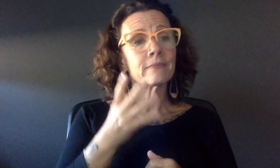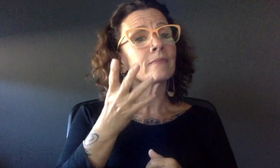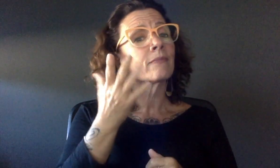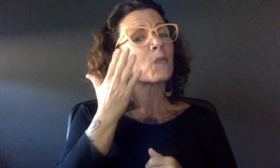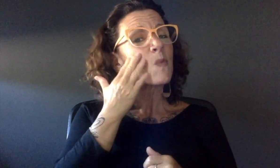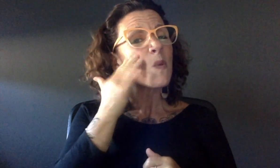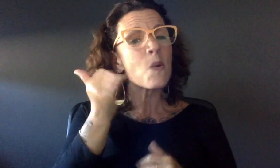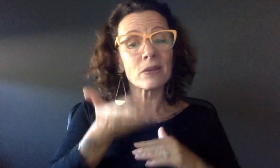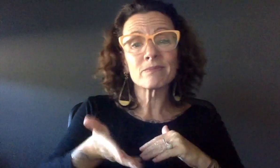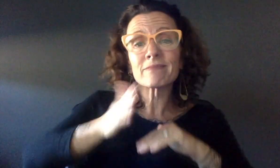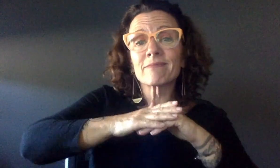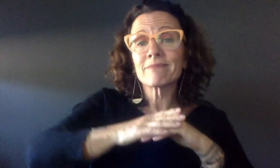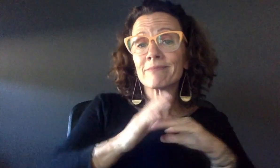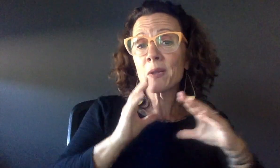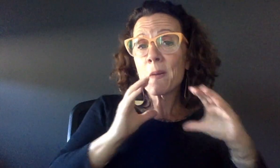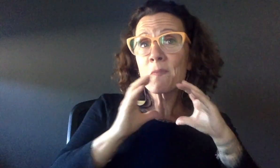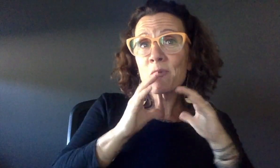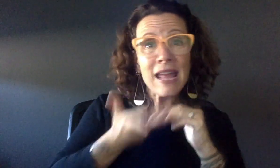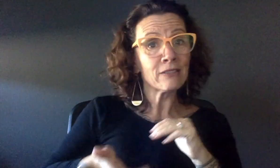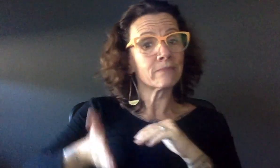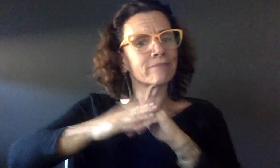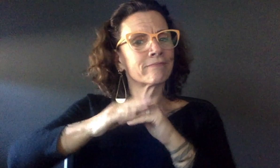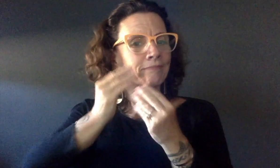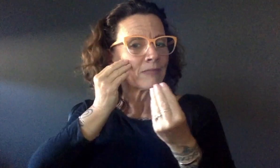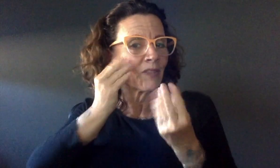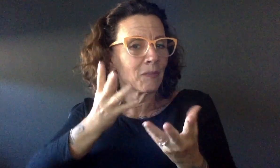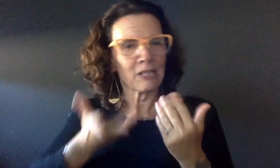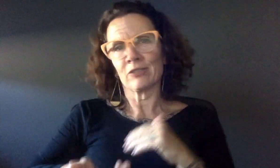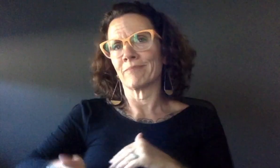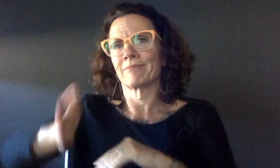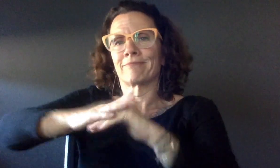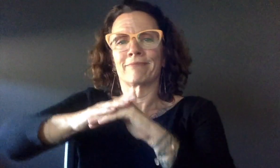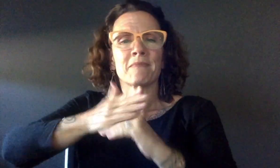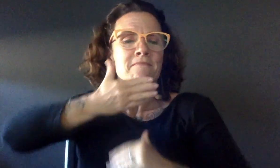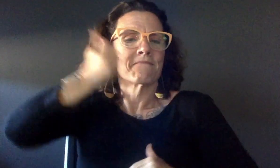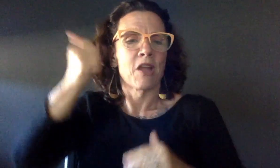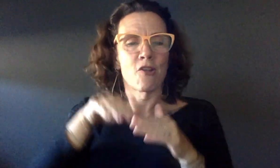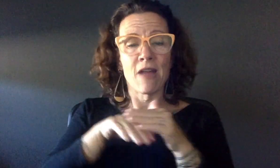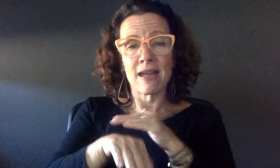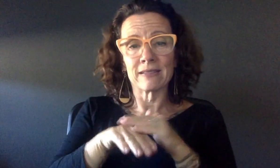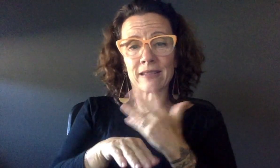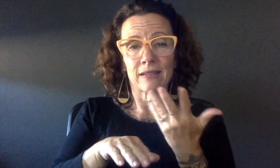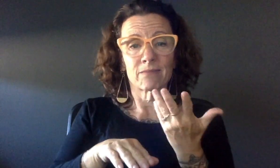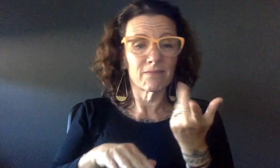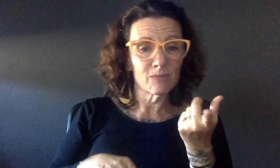More communication = more information = better access.